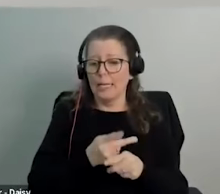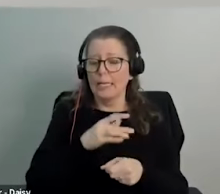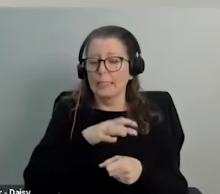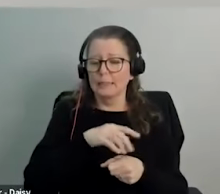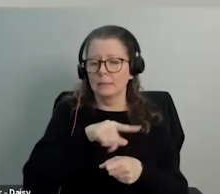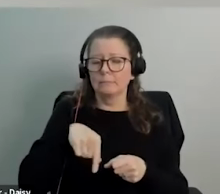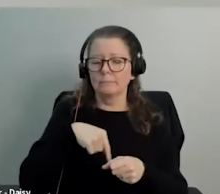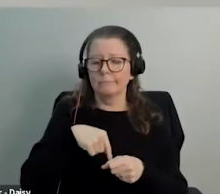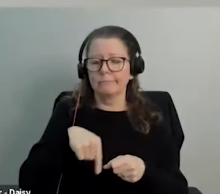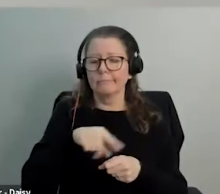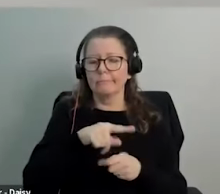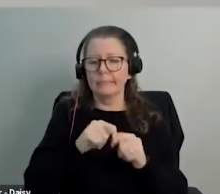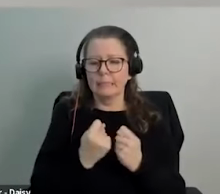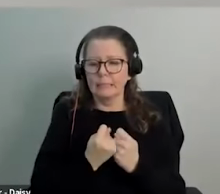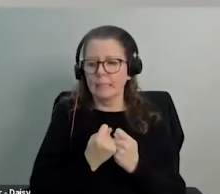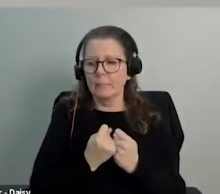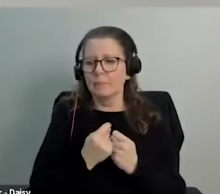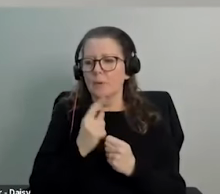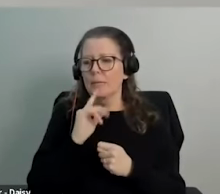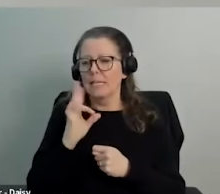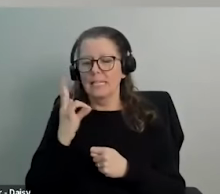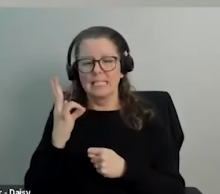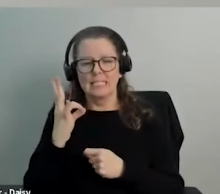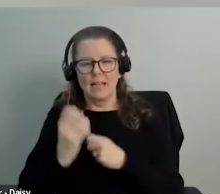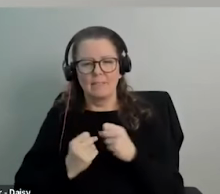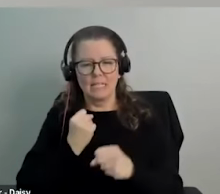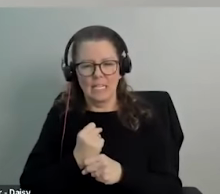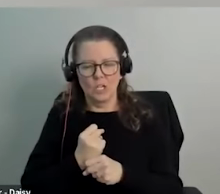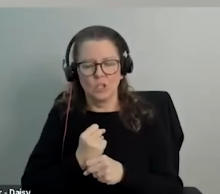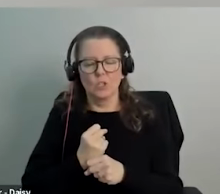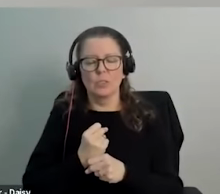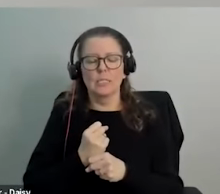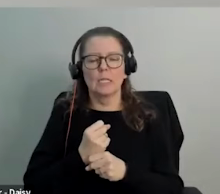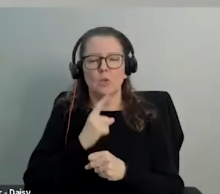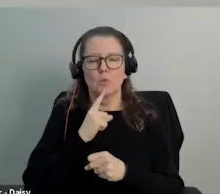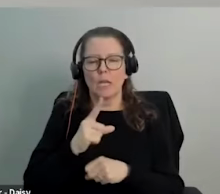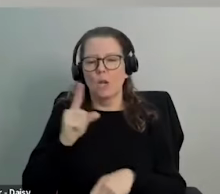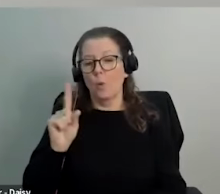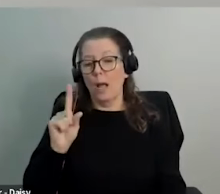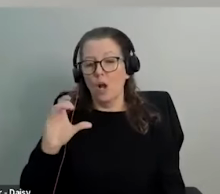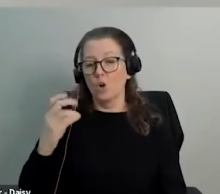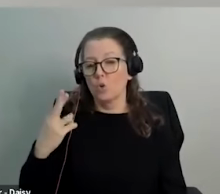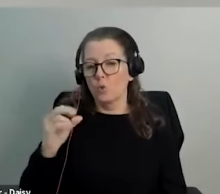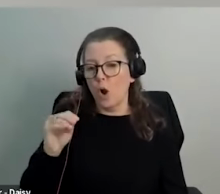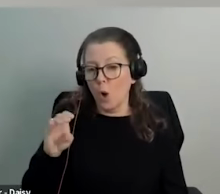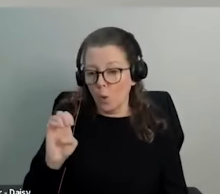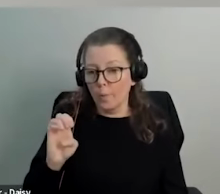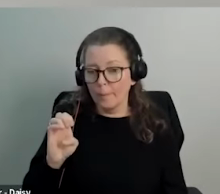I spent seven years on the Chrome and Chrome OS accessibility team, really driving the products